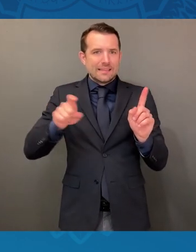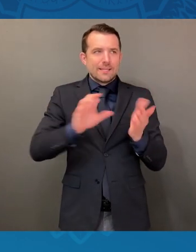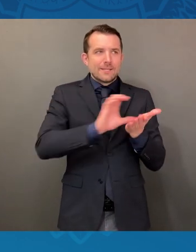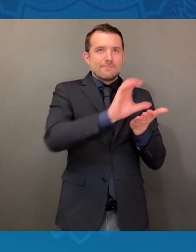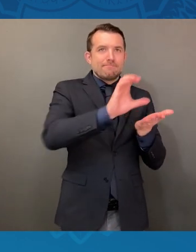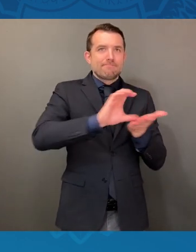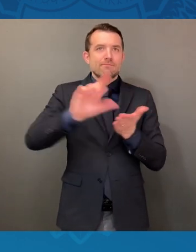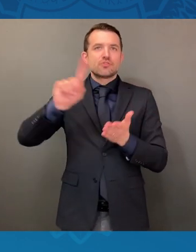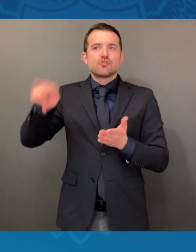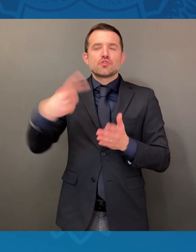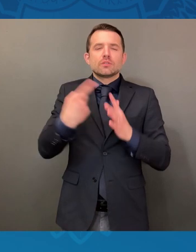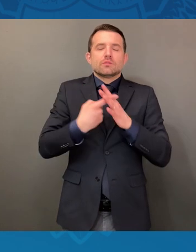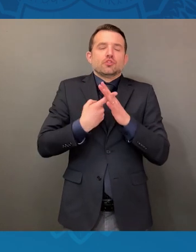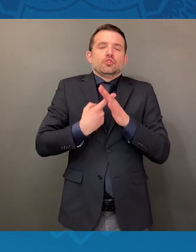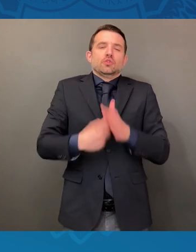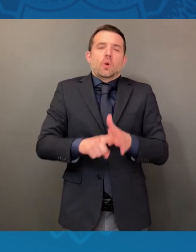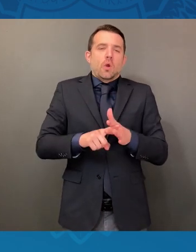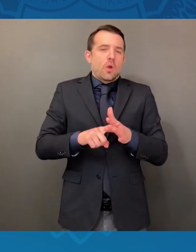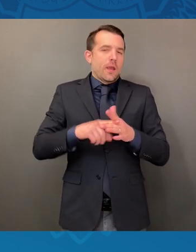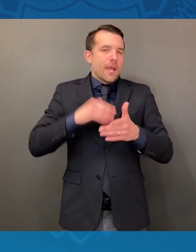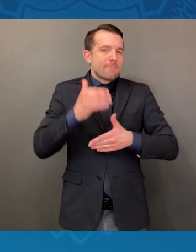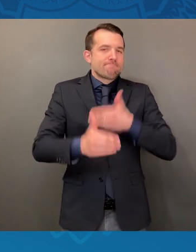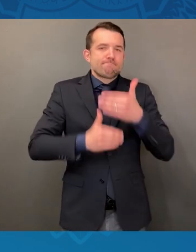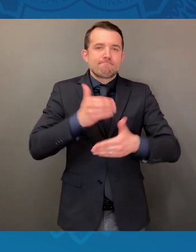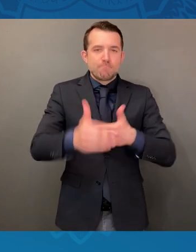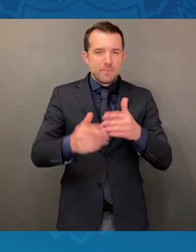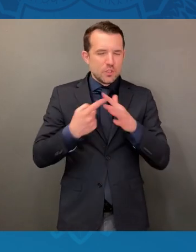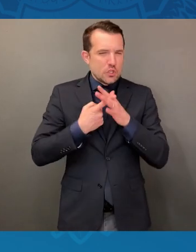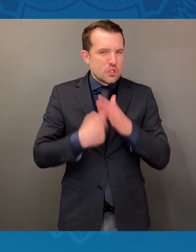Every household in America should be able to access